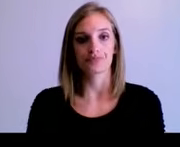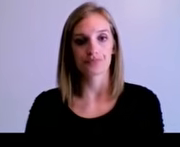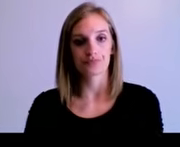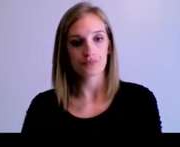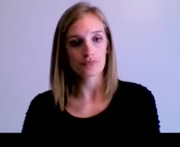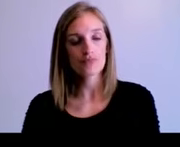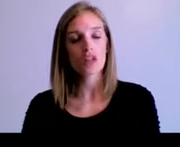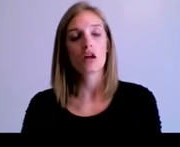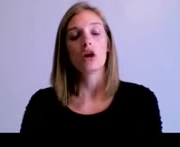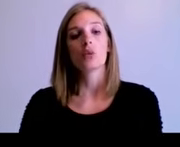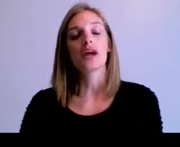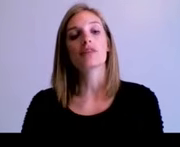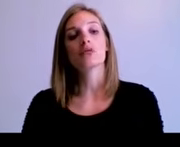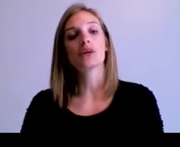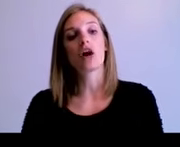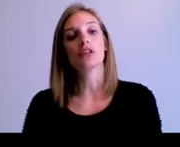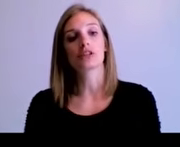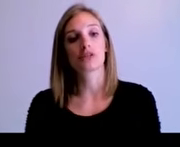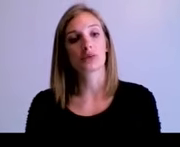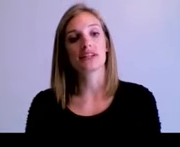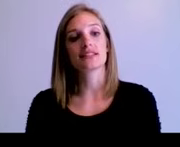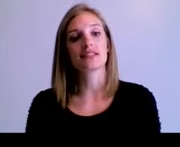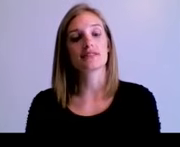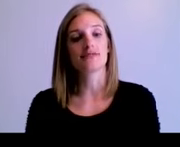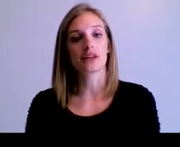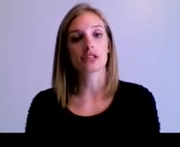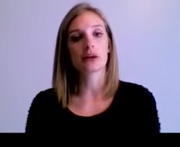we have what we call our 3 C's of fingerspelling.